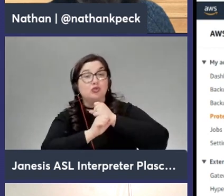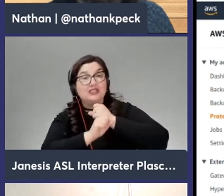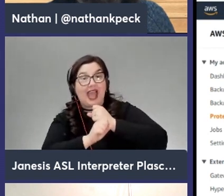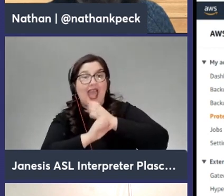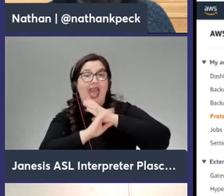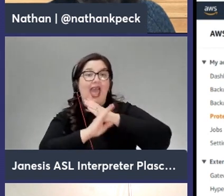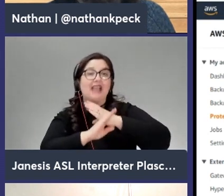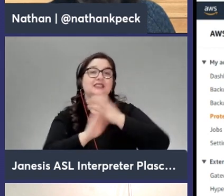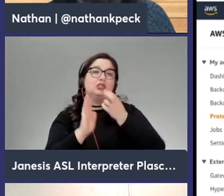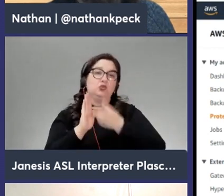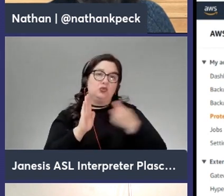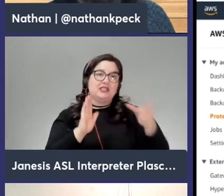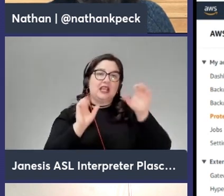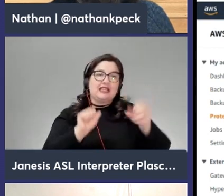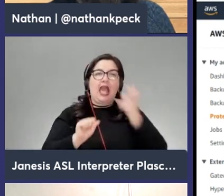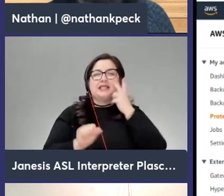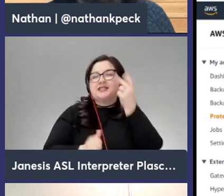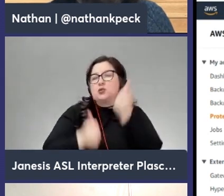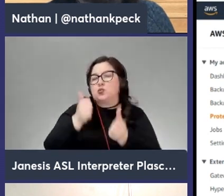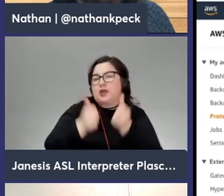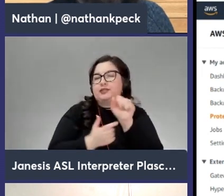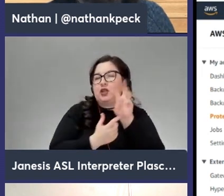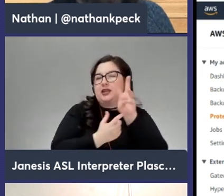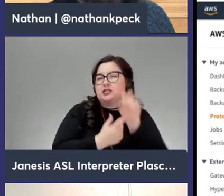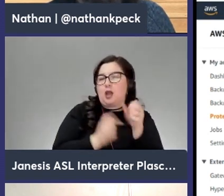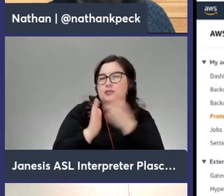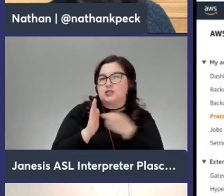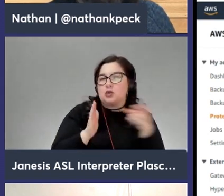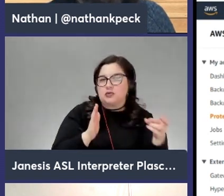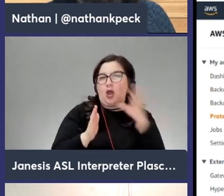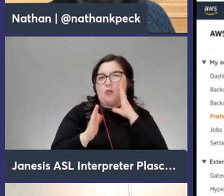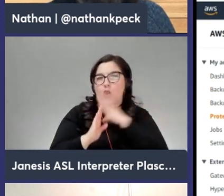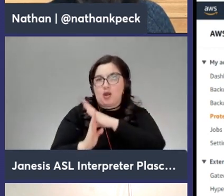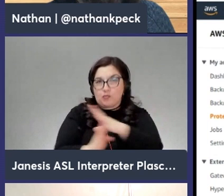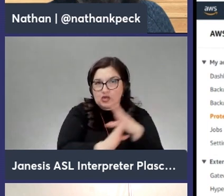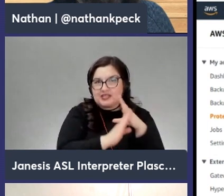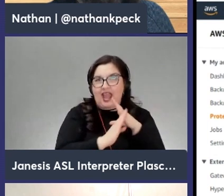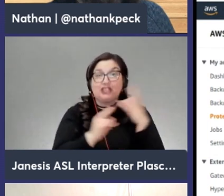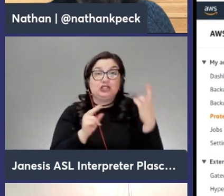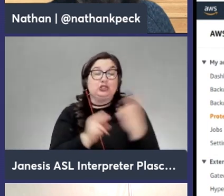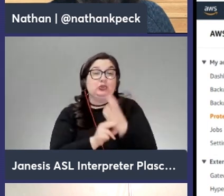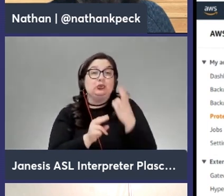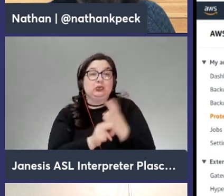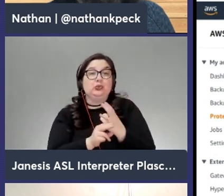to see which AWS resources are getting protected using AWS Backup.